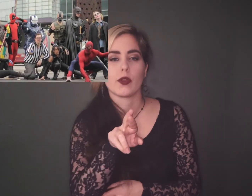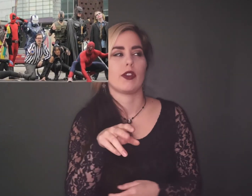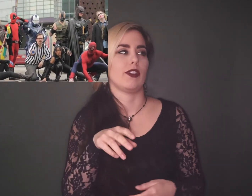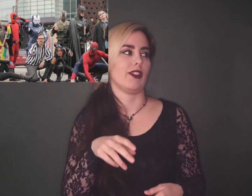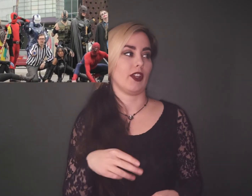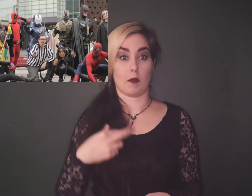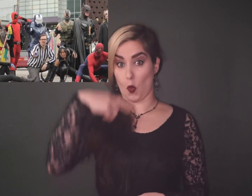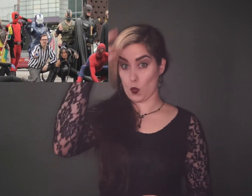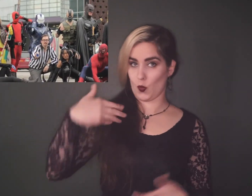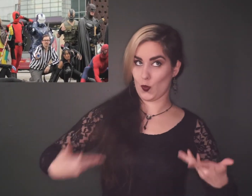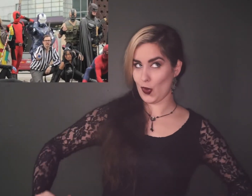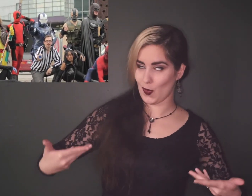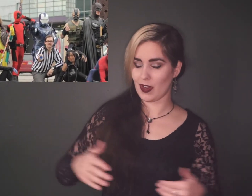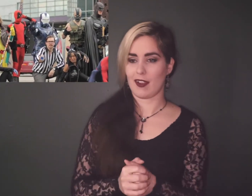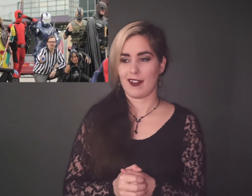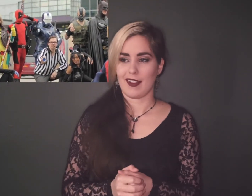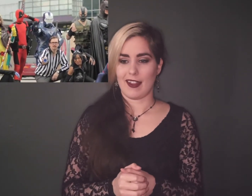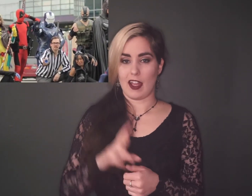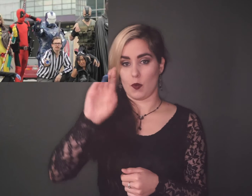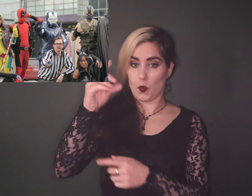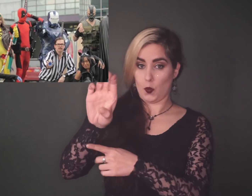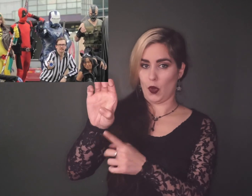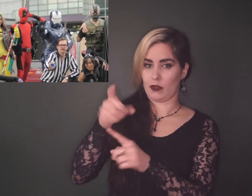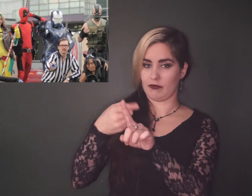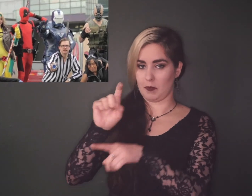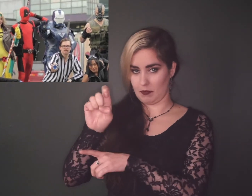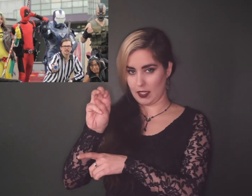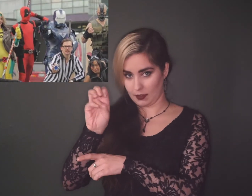Including Batman, Joker, Rogue... as in Rogue from the X-men.